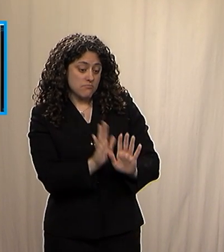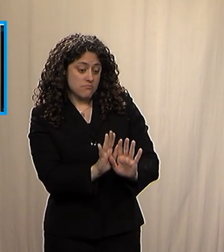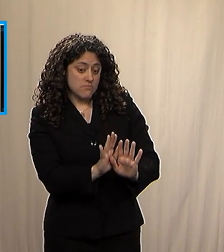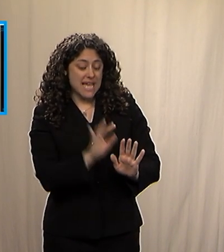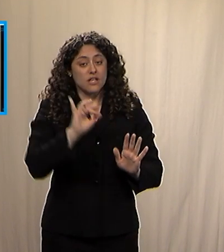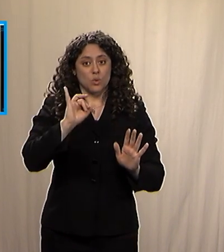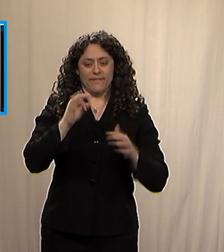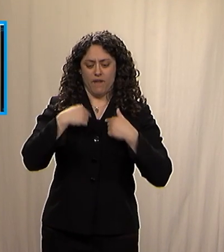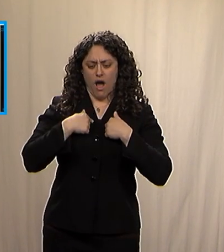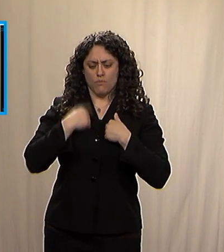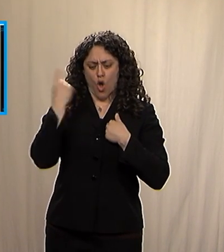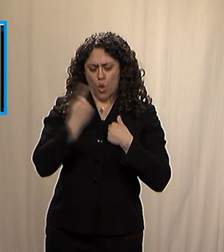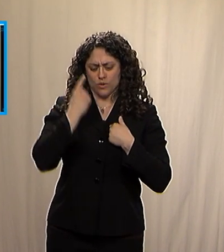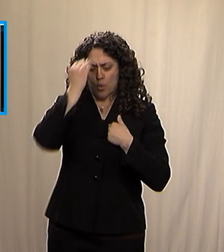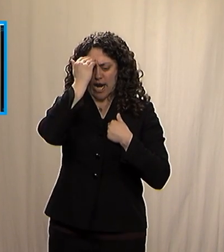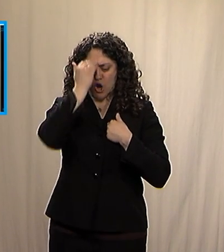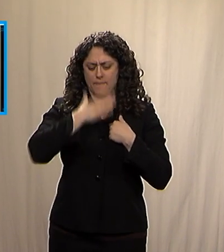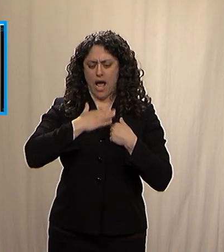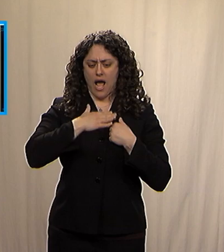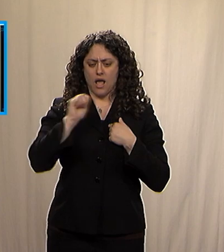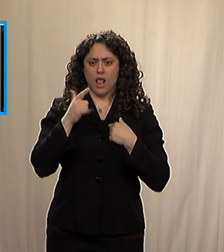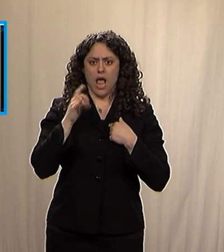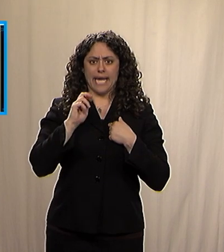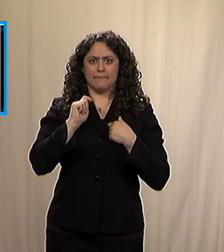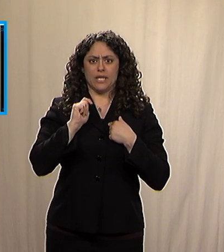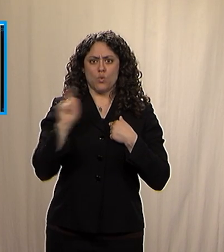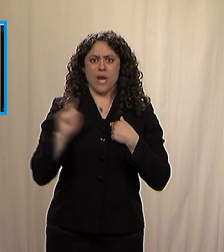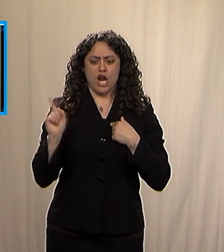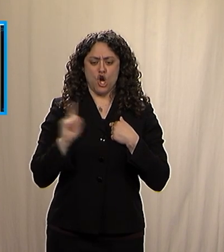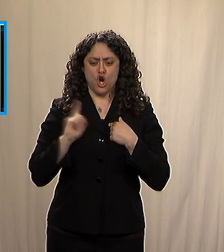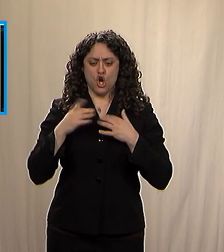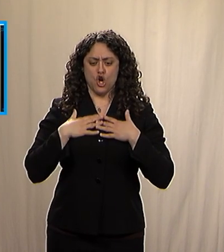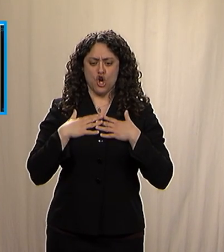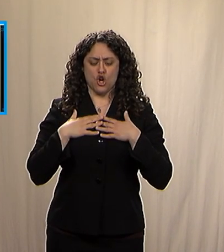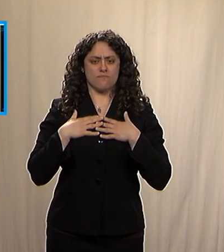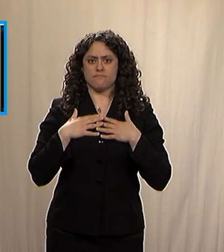is at any point in an interaction, that might be hopefully gets us on our radar of keeping people